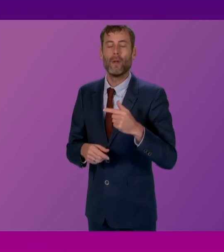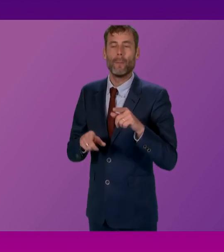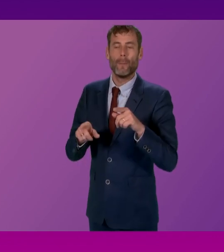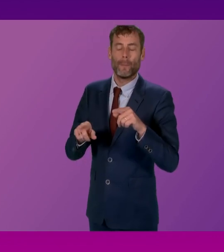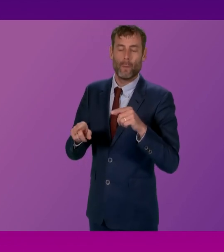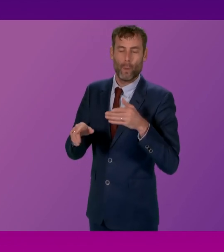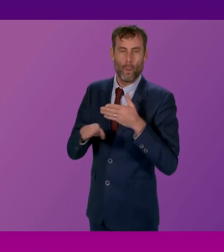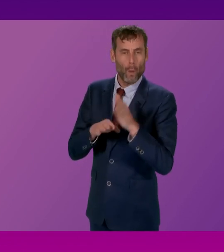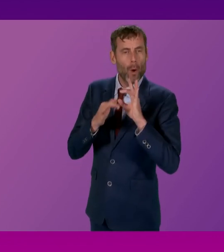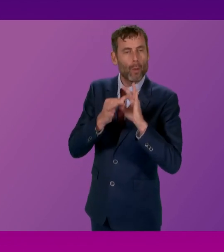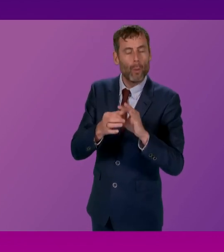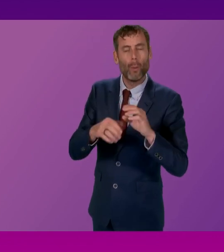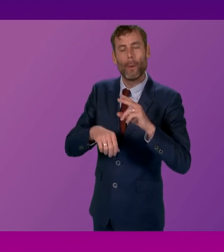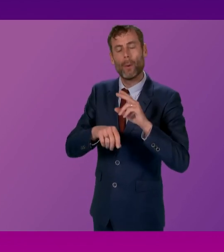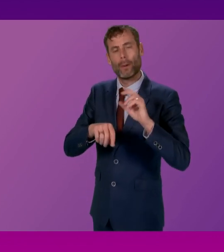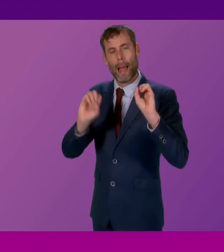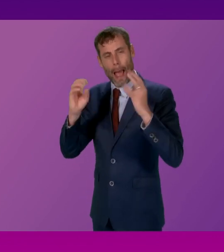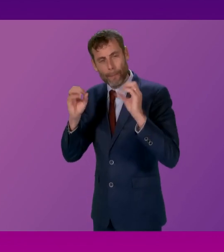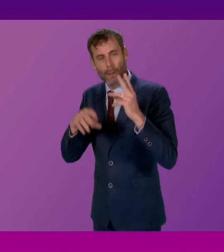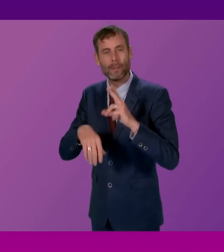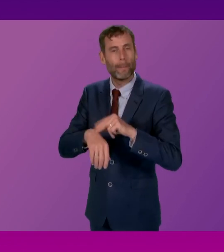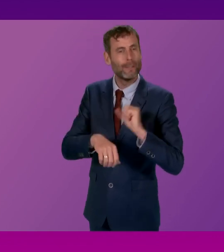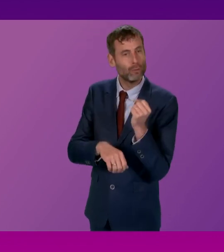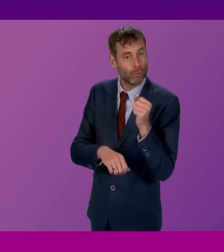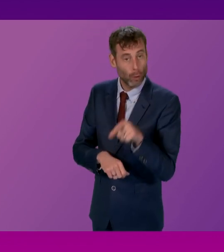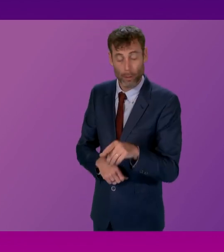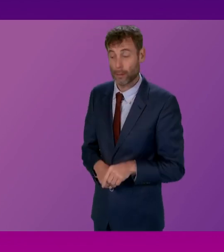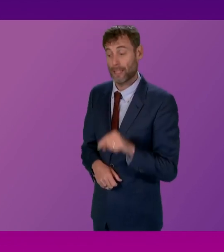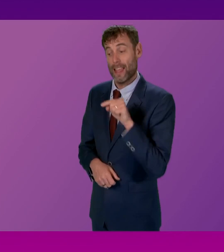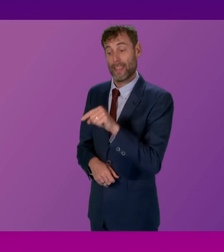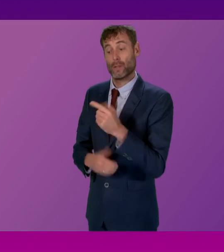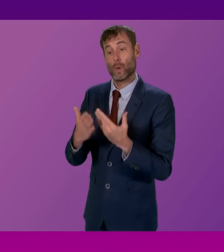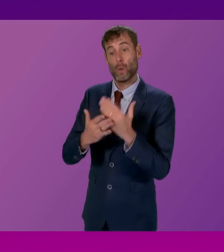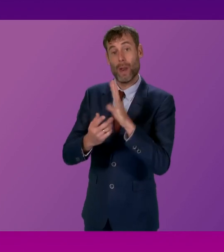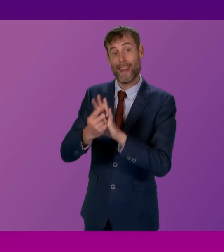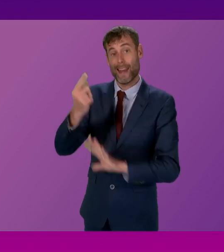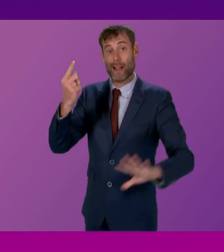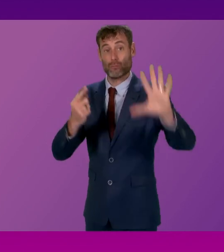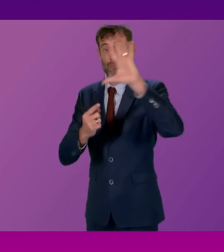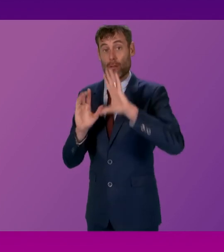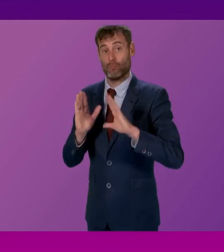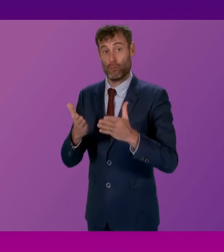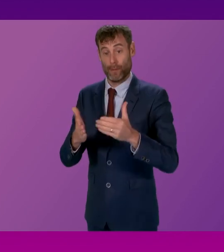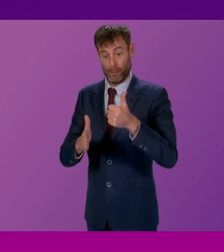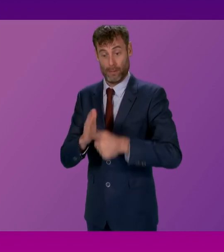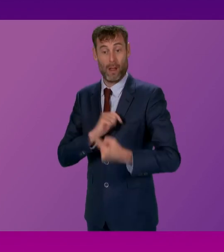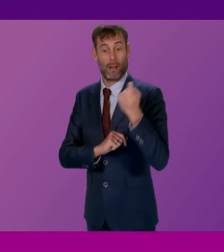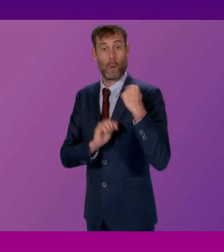However, we are now going further, and the new nationwide service that was launched on Monday is a welcome addition to existing services.